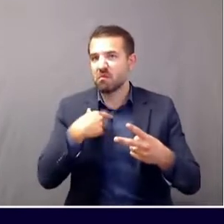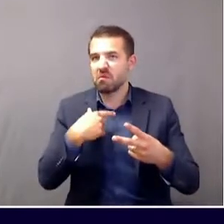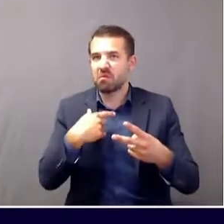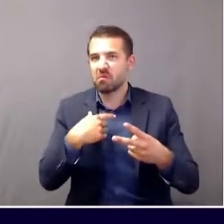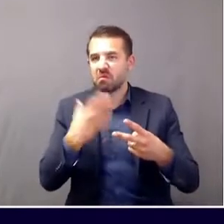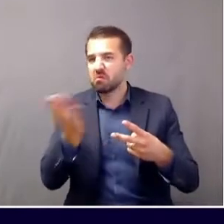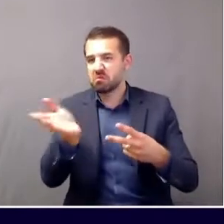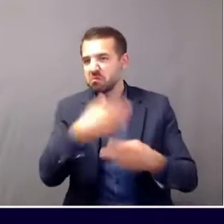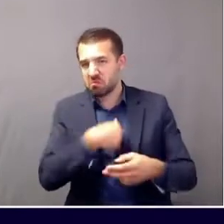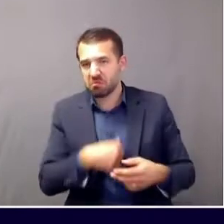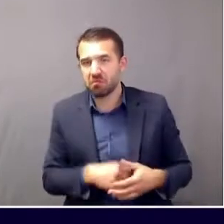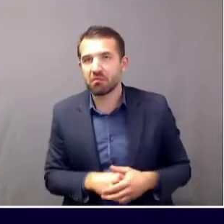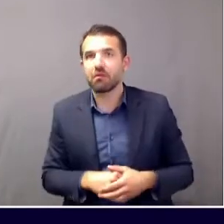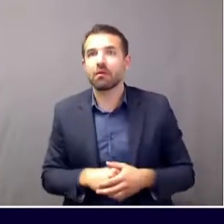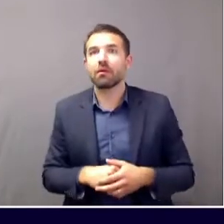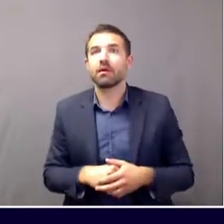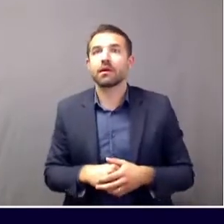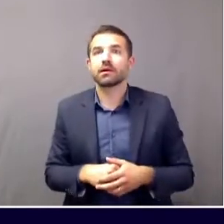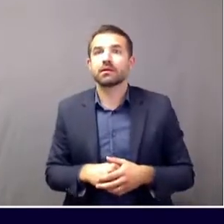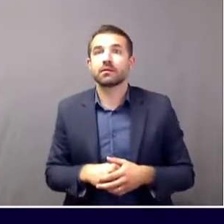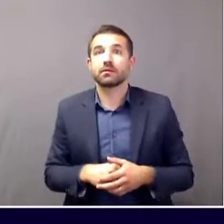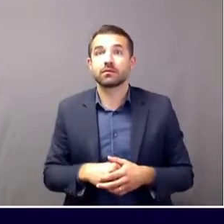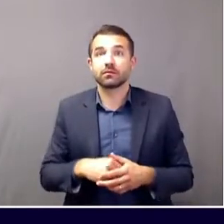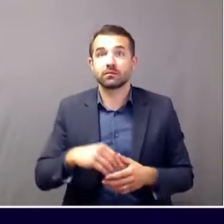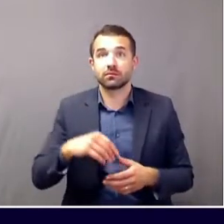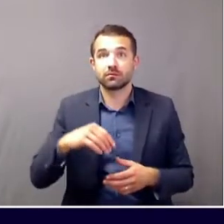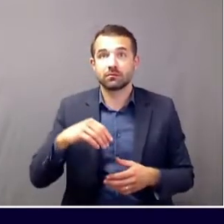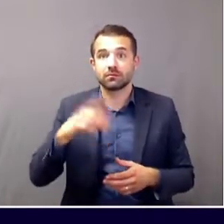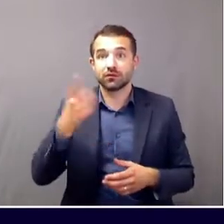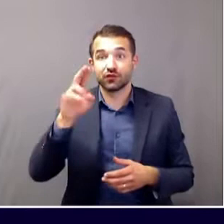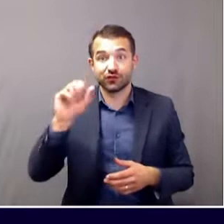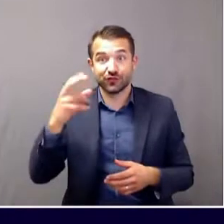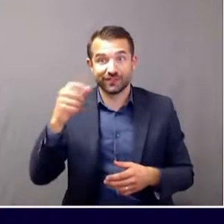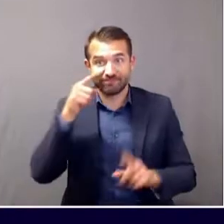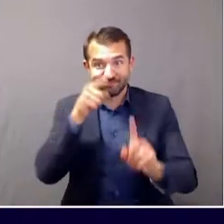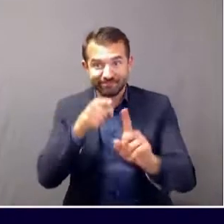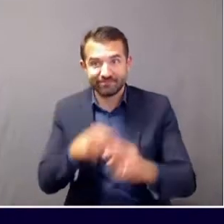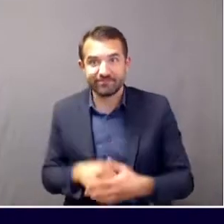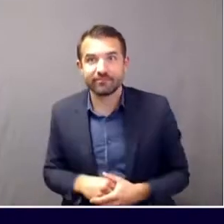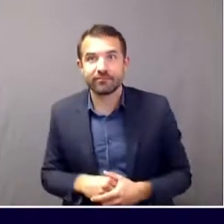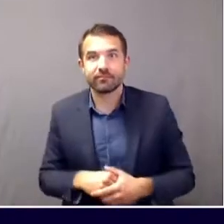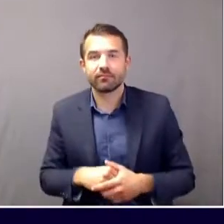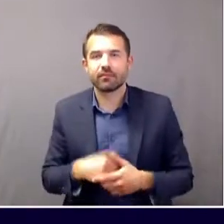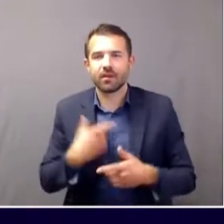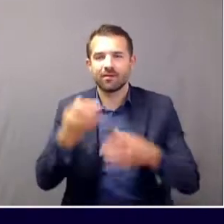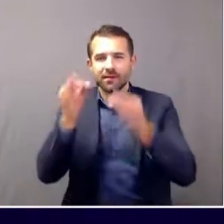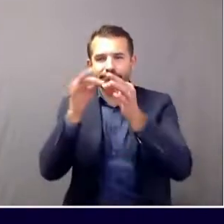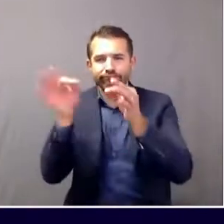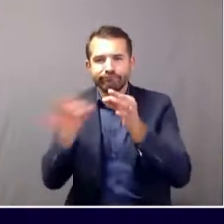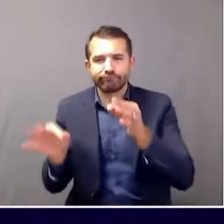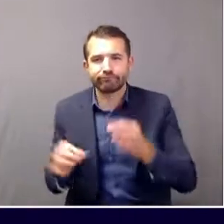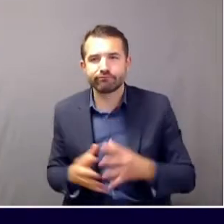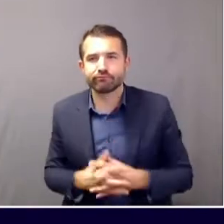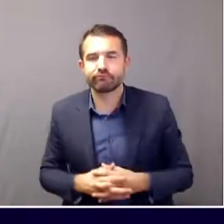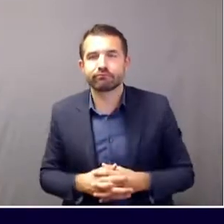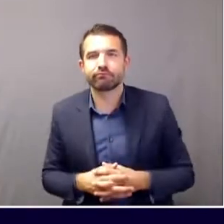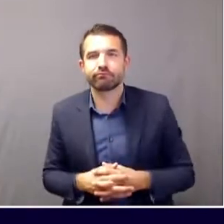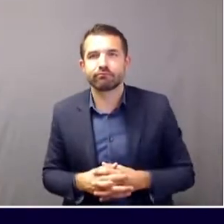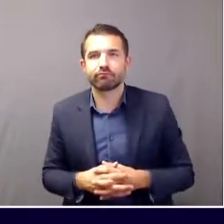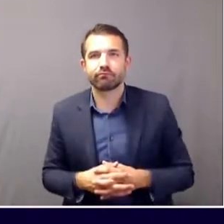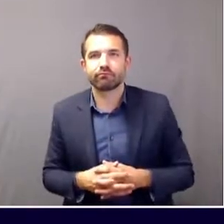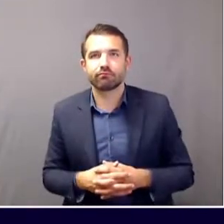terms how do you do